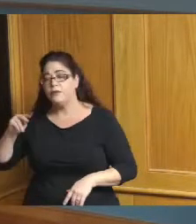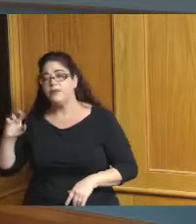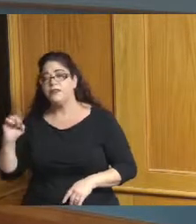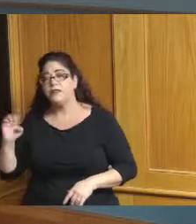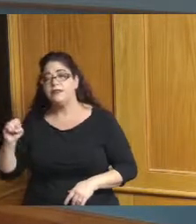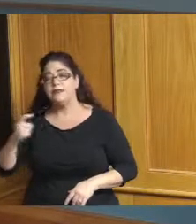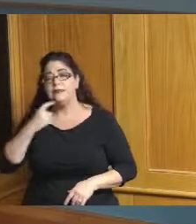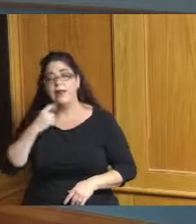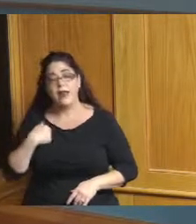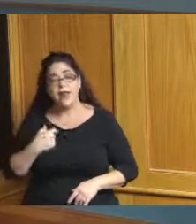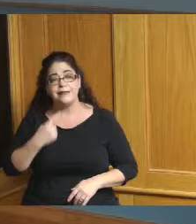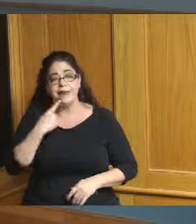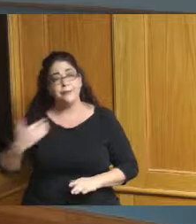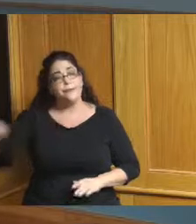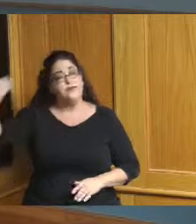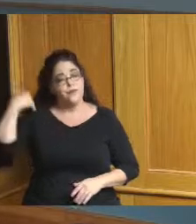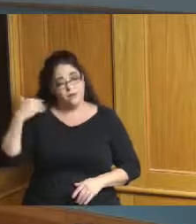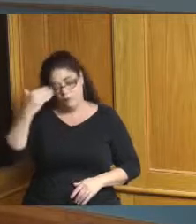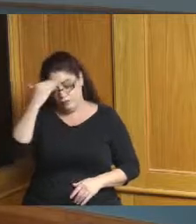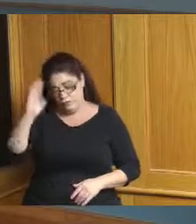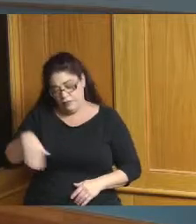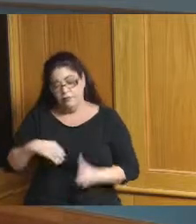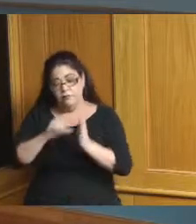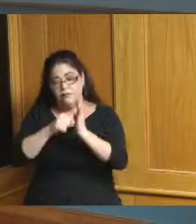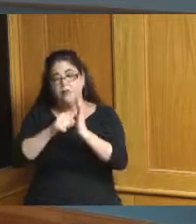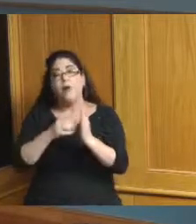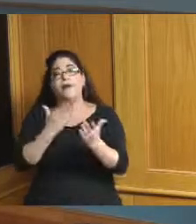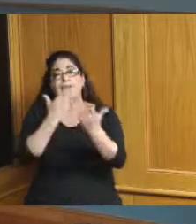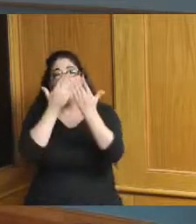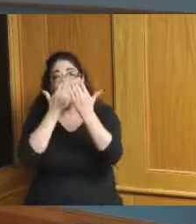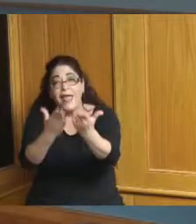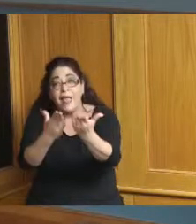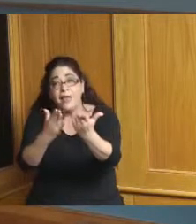before but I just want to say it again I want to thank you and your staff I want to thank all the